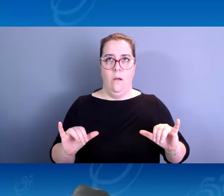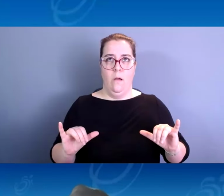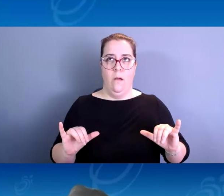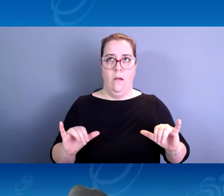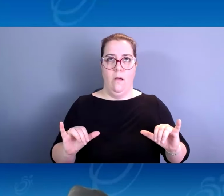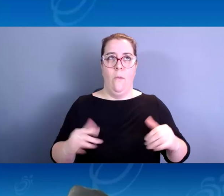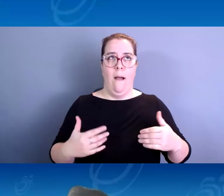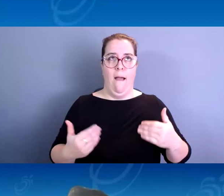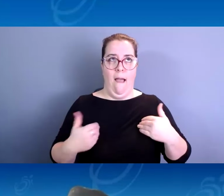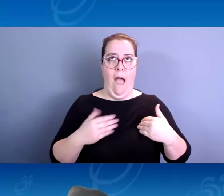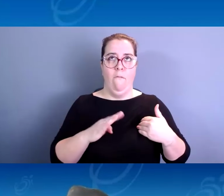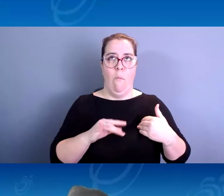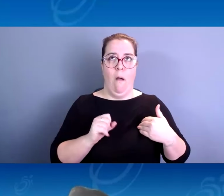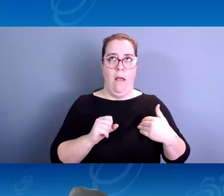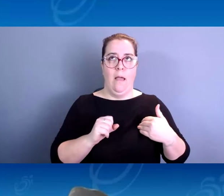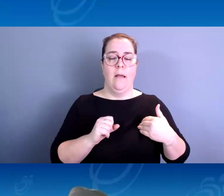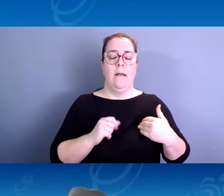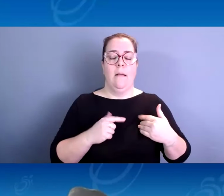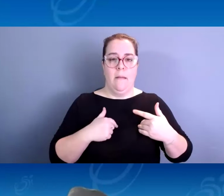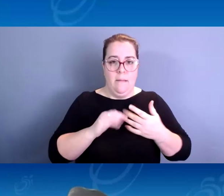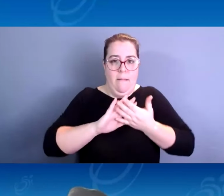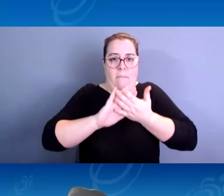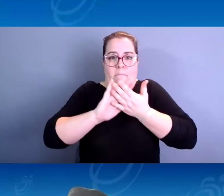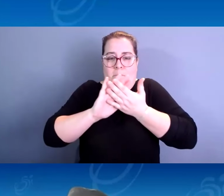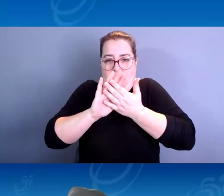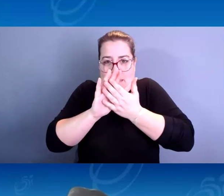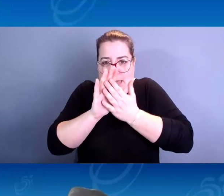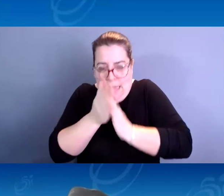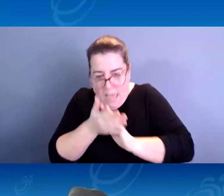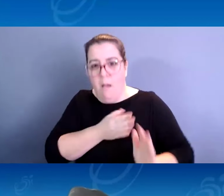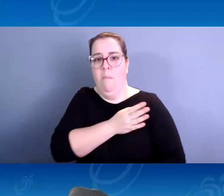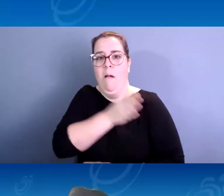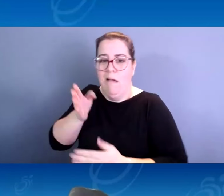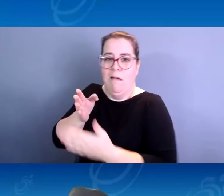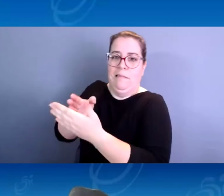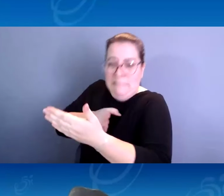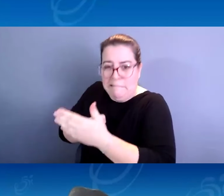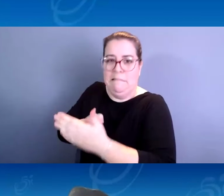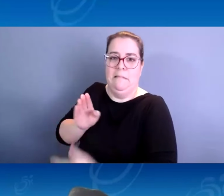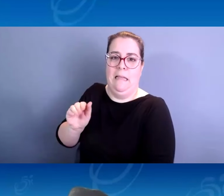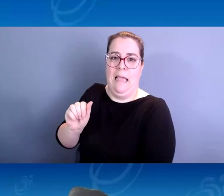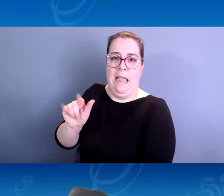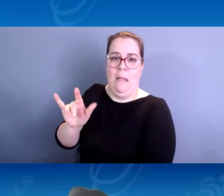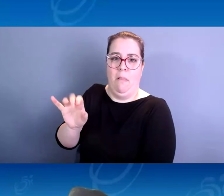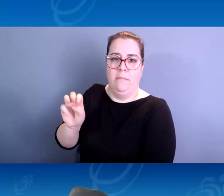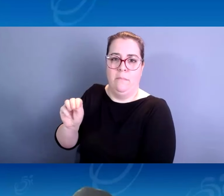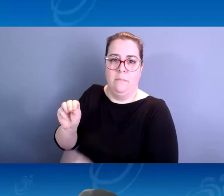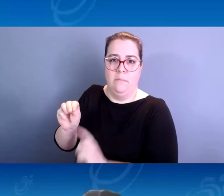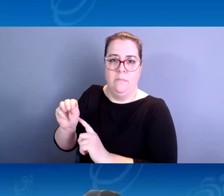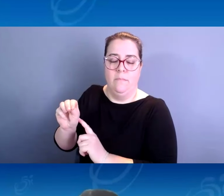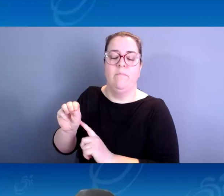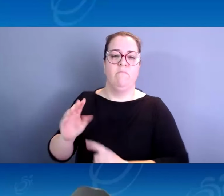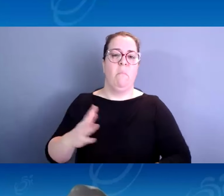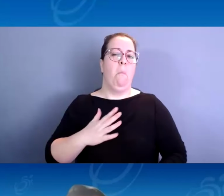Being anti ablest means that if we go into a meeting and I'm going to use my own lived experience as an example, if we go into a meeting